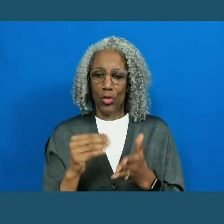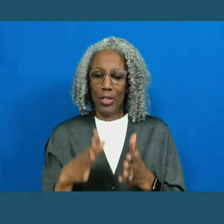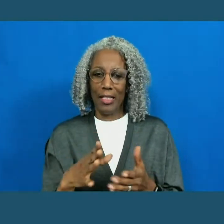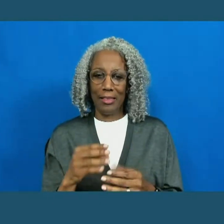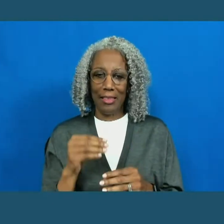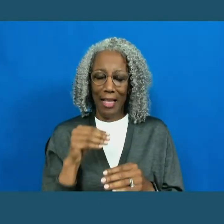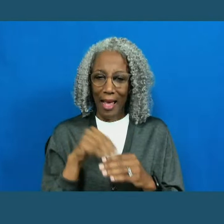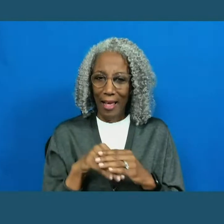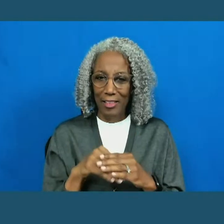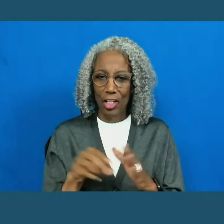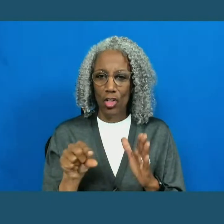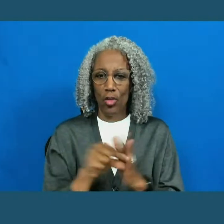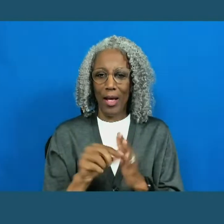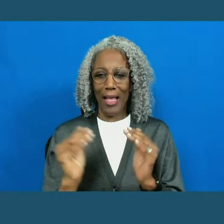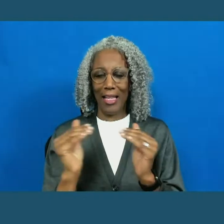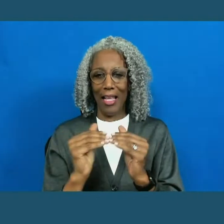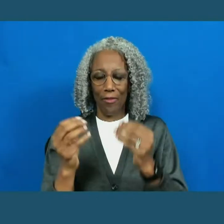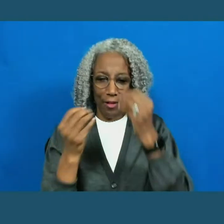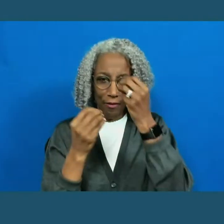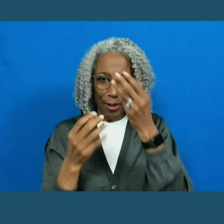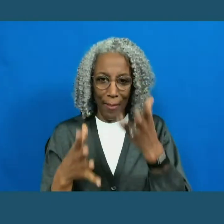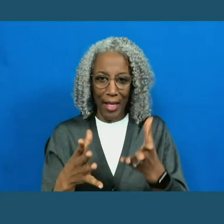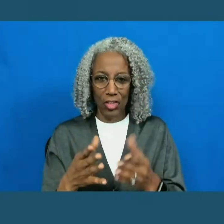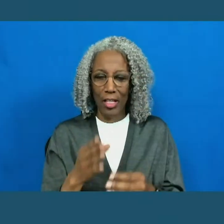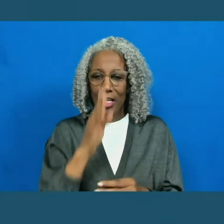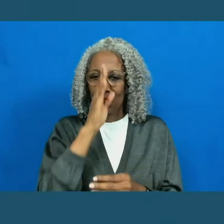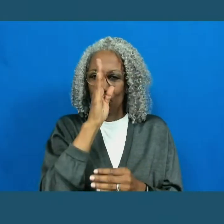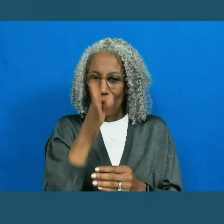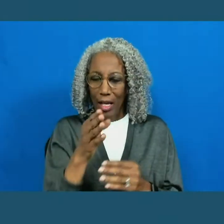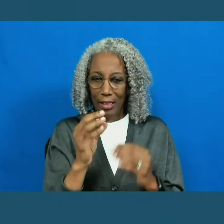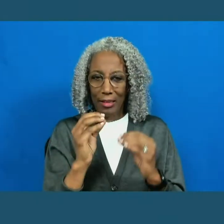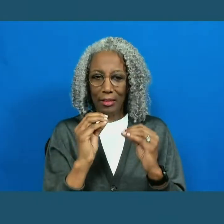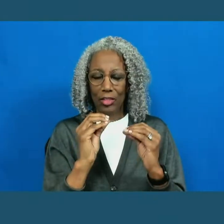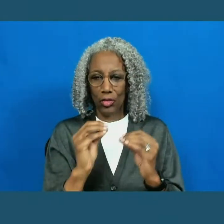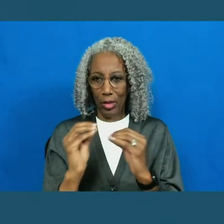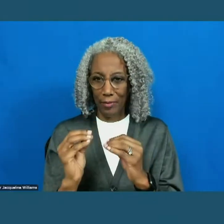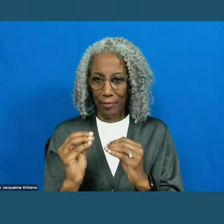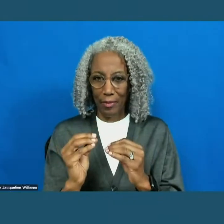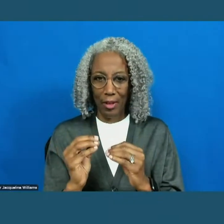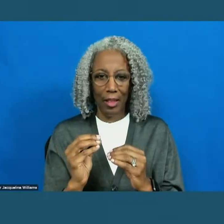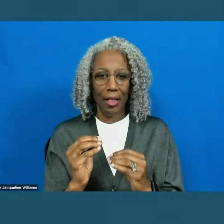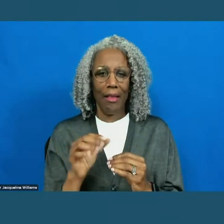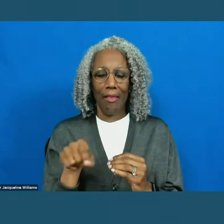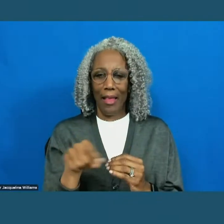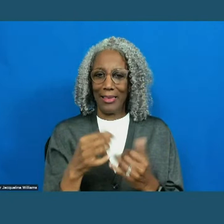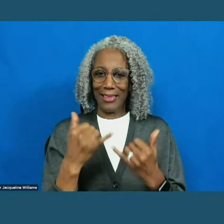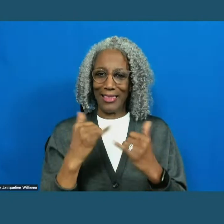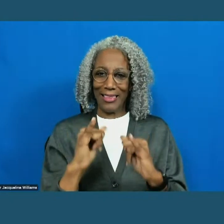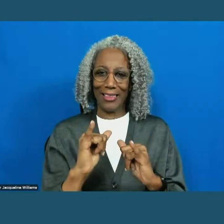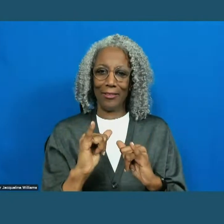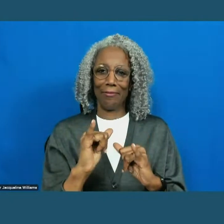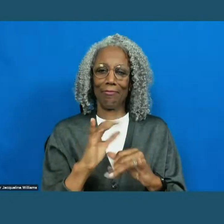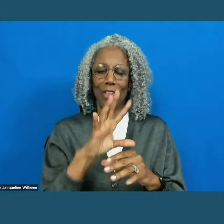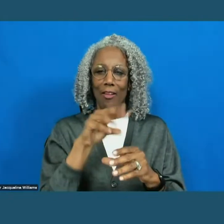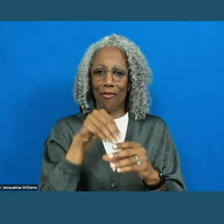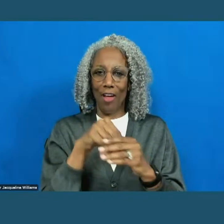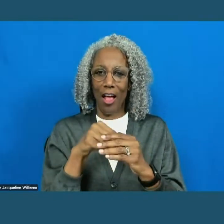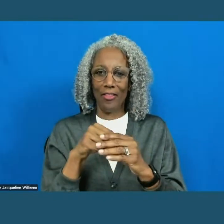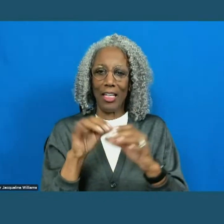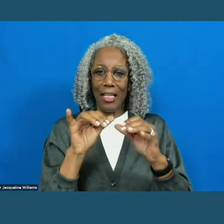so that these students can be able to access grade level information data do direct